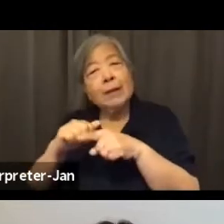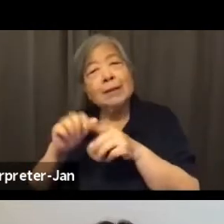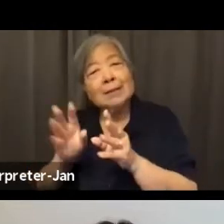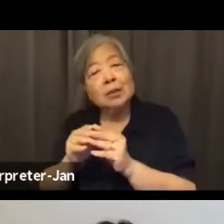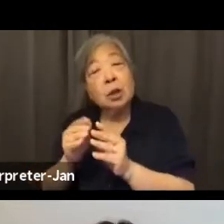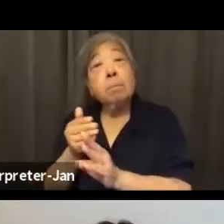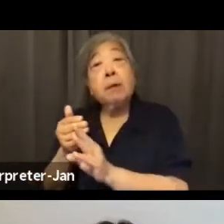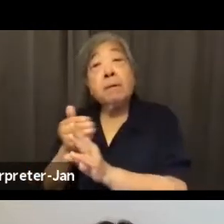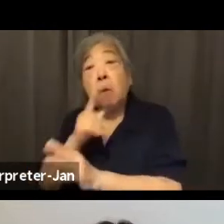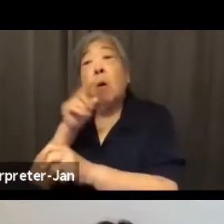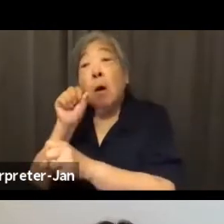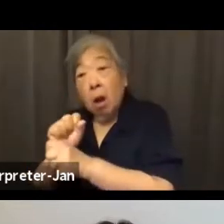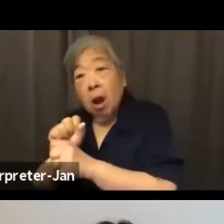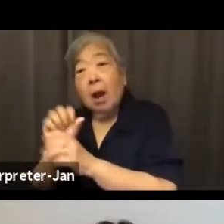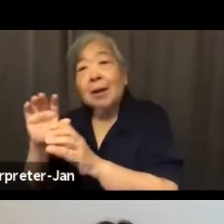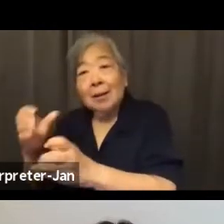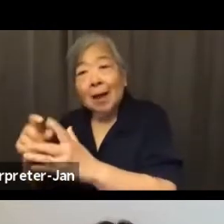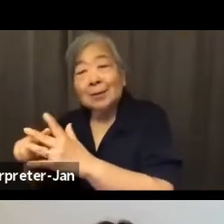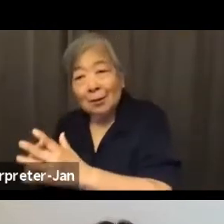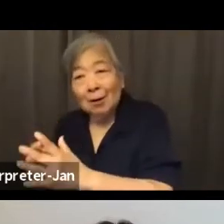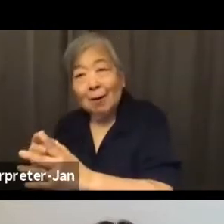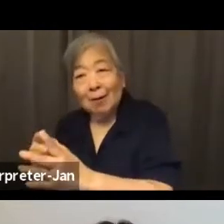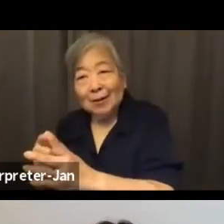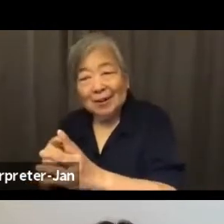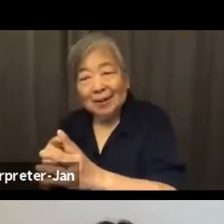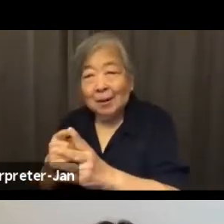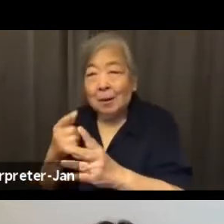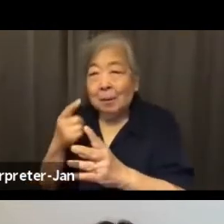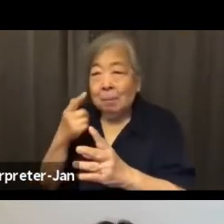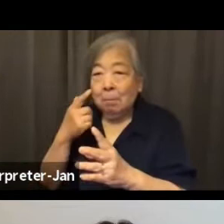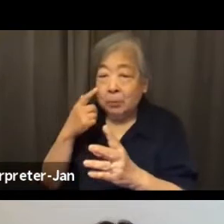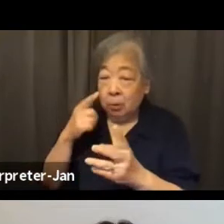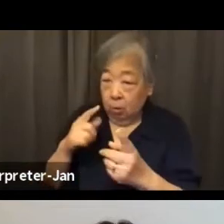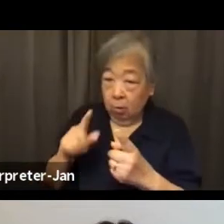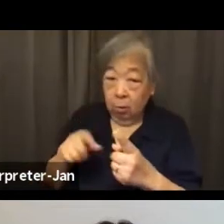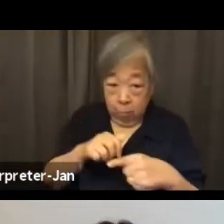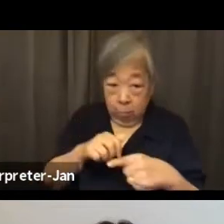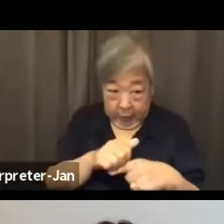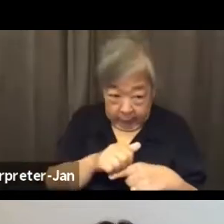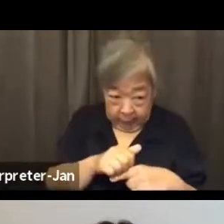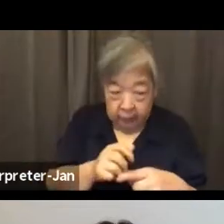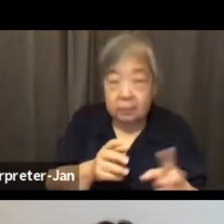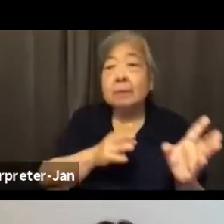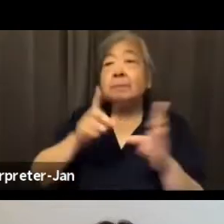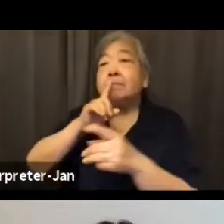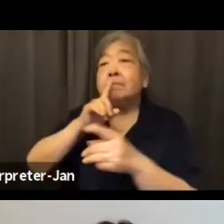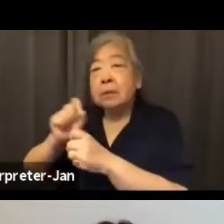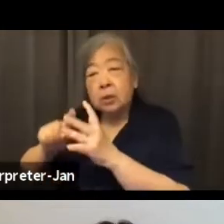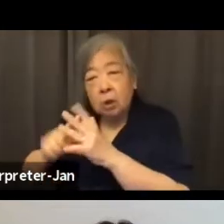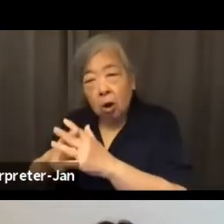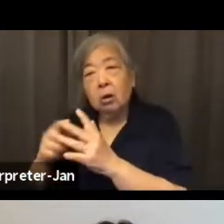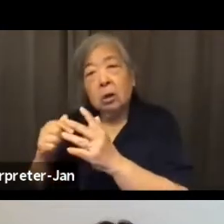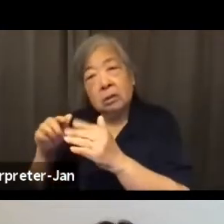So that way when classes start, you can start with the lesson curriculum, and not be sidetracked